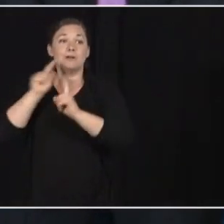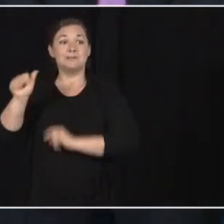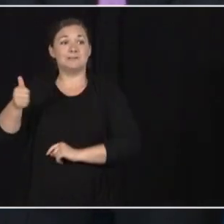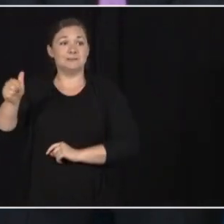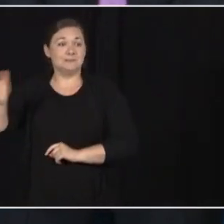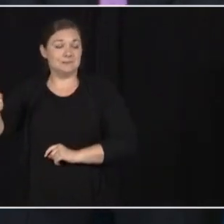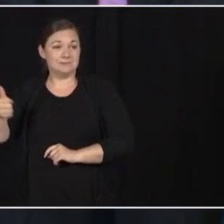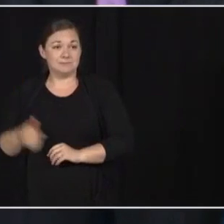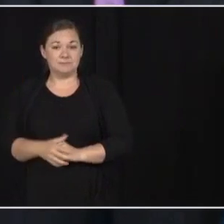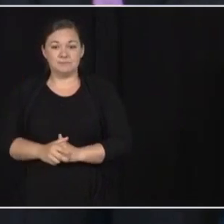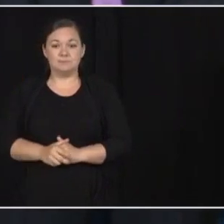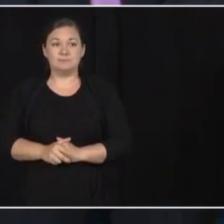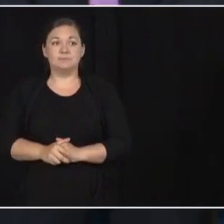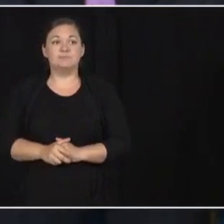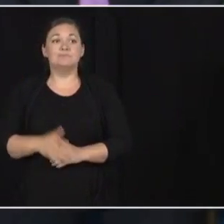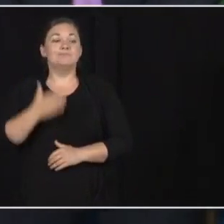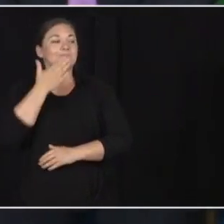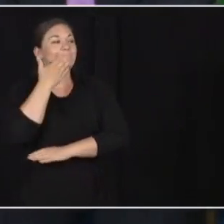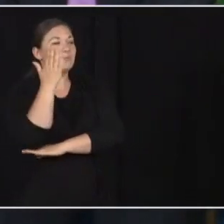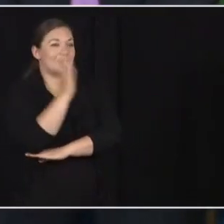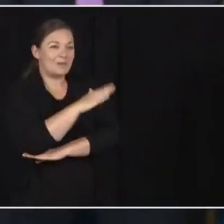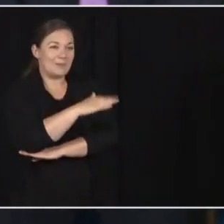Good afternoon.